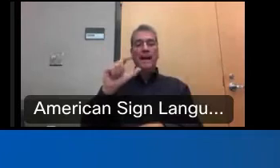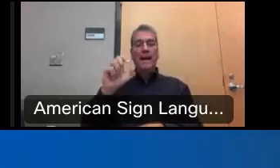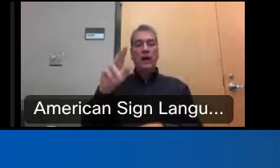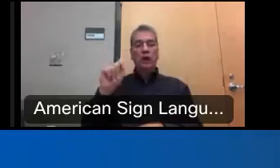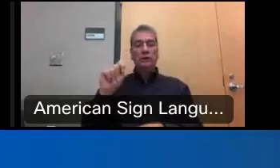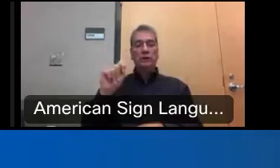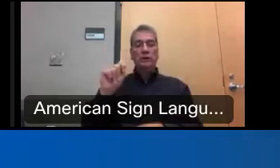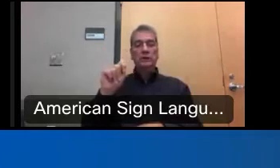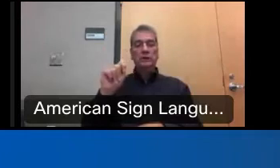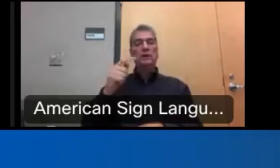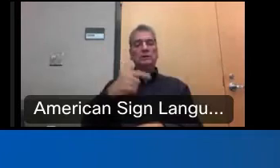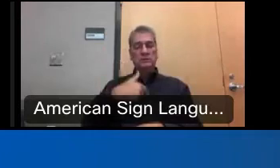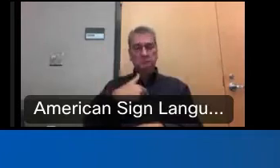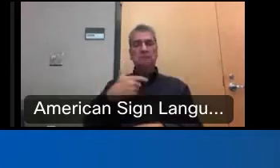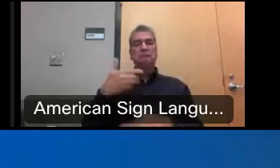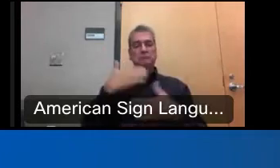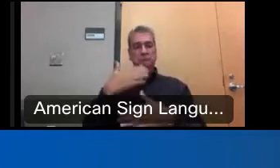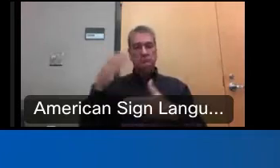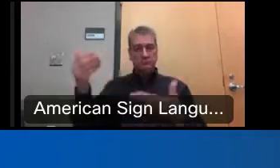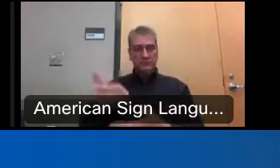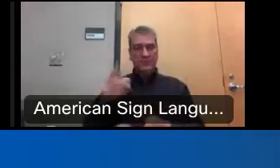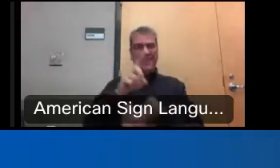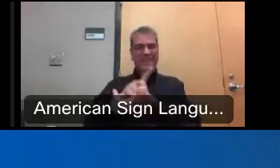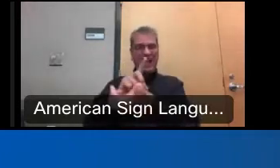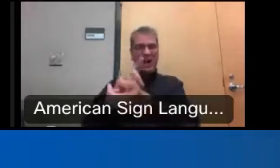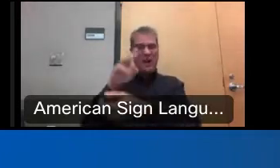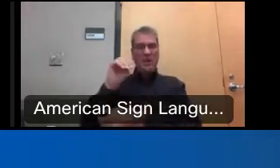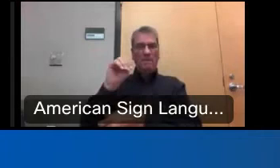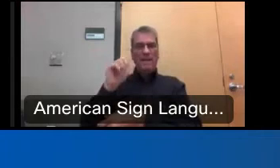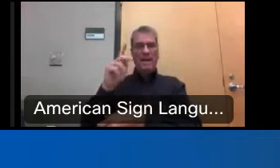It's my pleasure to do. So Dr, as a director of the center for health